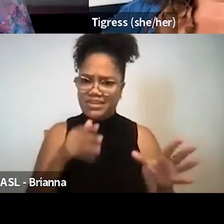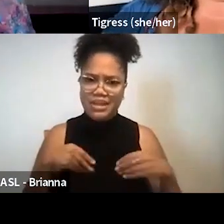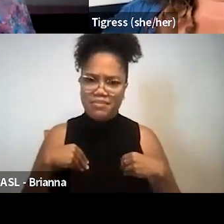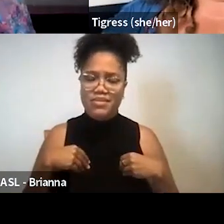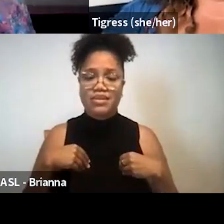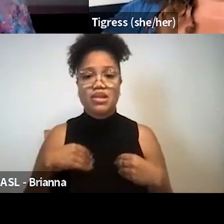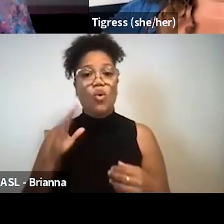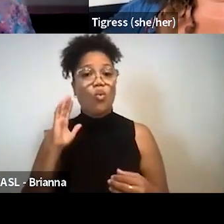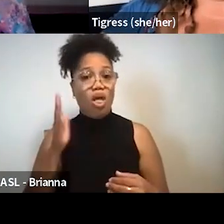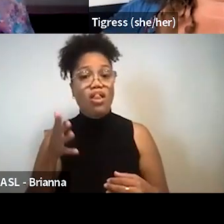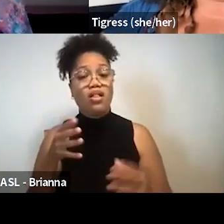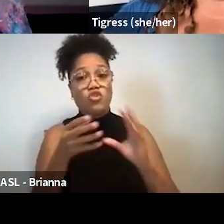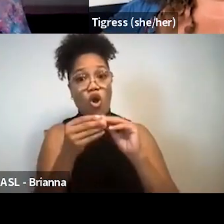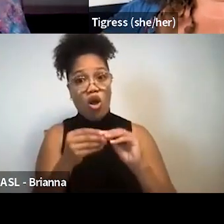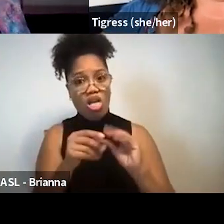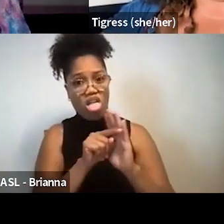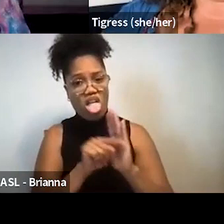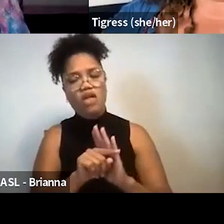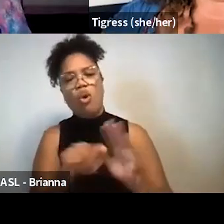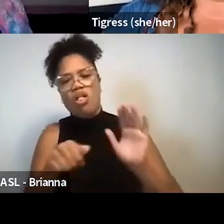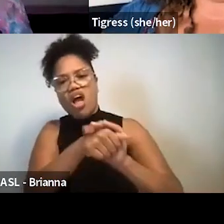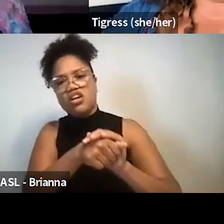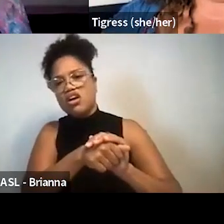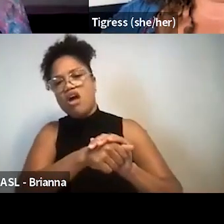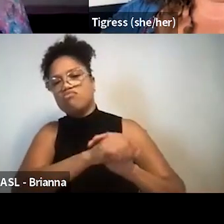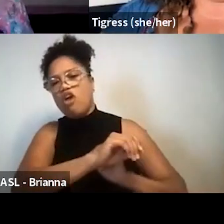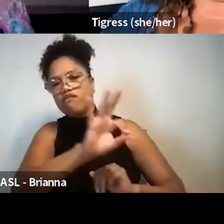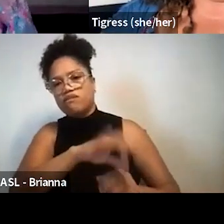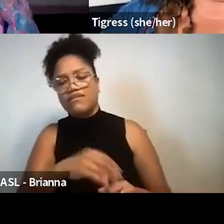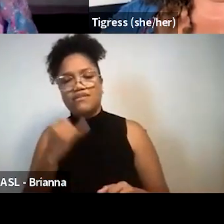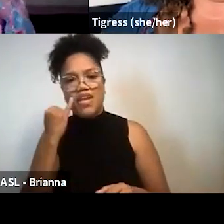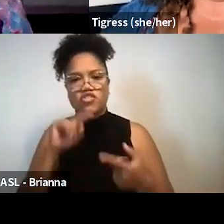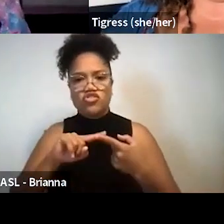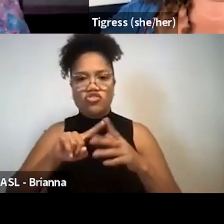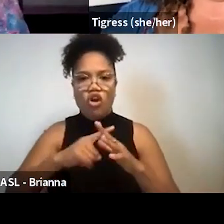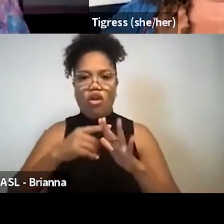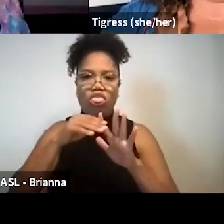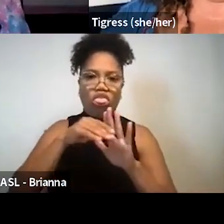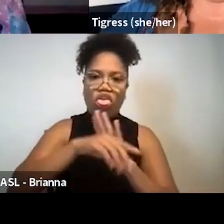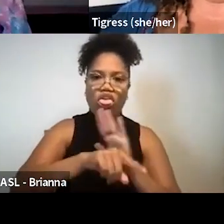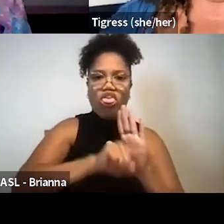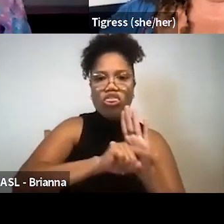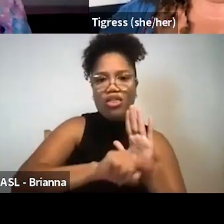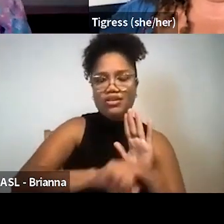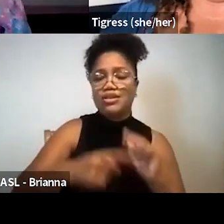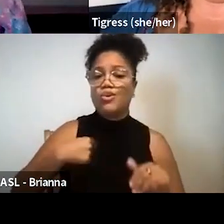if they start to feel like they're verging on very harmful. So not something that we take very seriously as well.